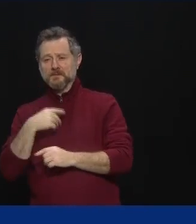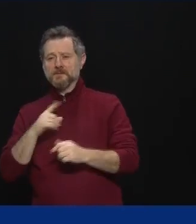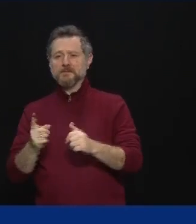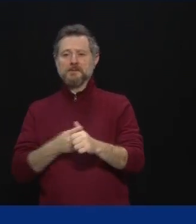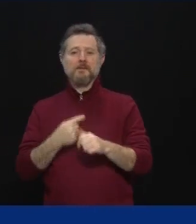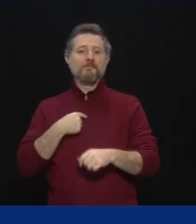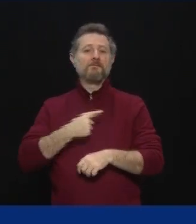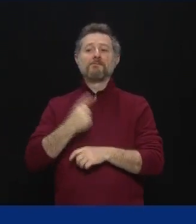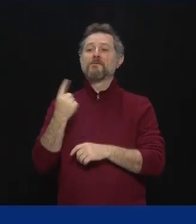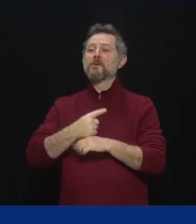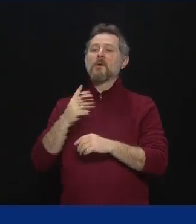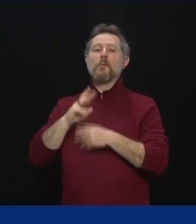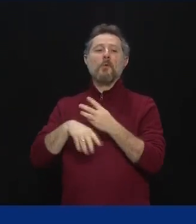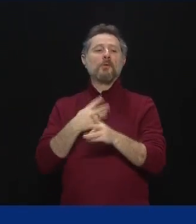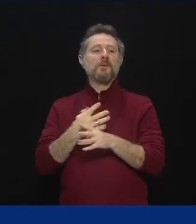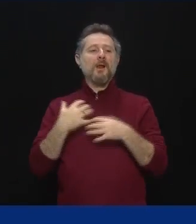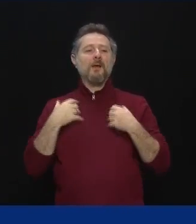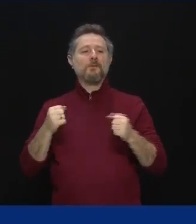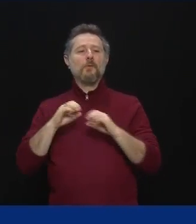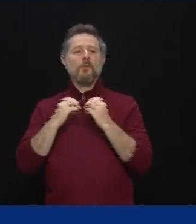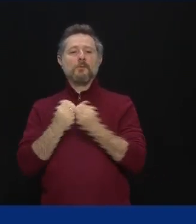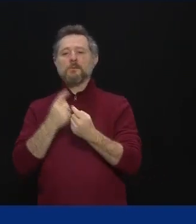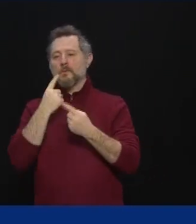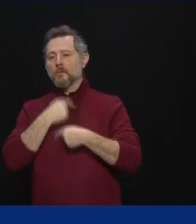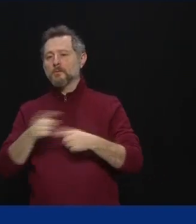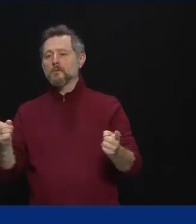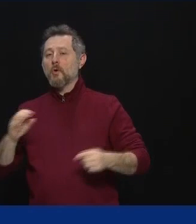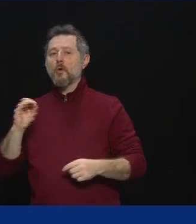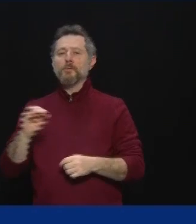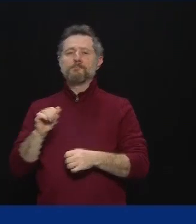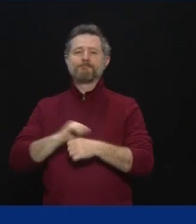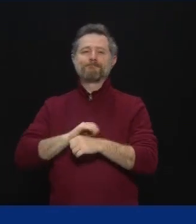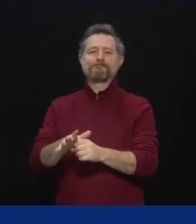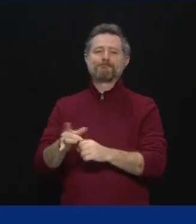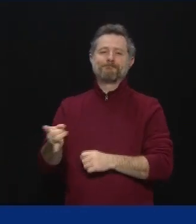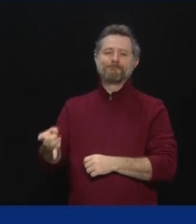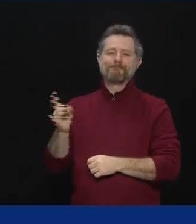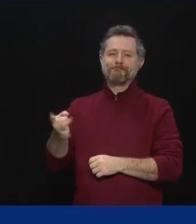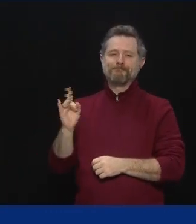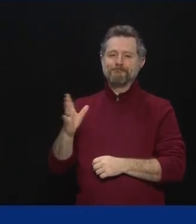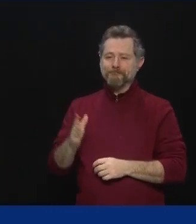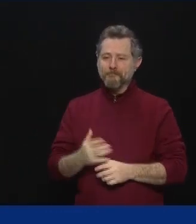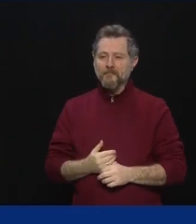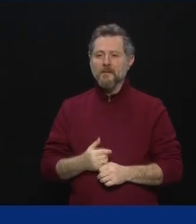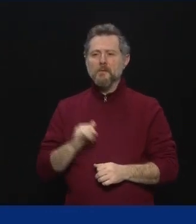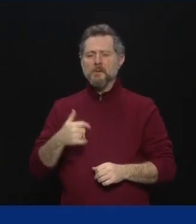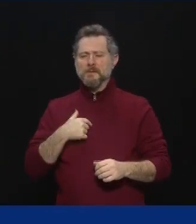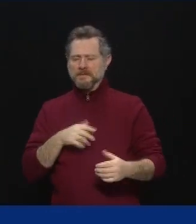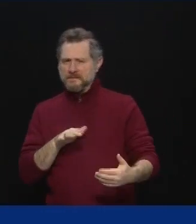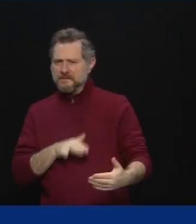THAT WILL BECOME THE CASE STATE-WIDE JANUARY 3rd. th, THE FIRST DAY THE